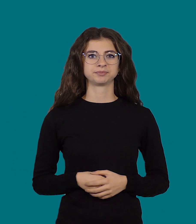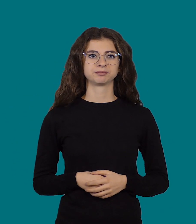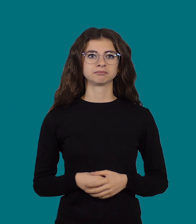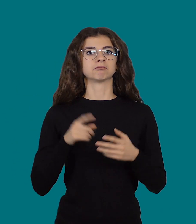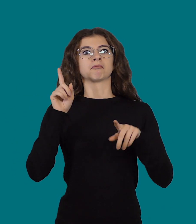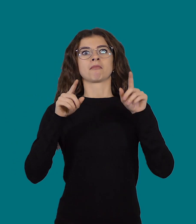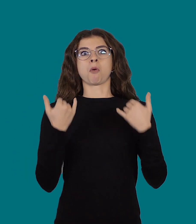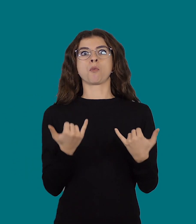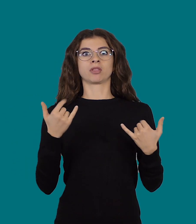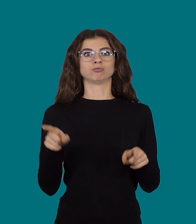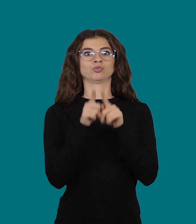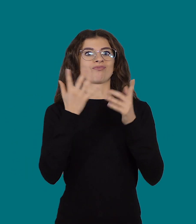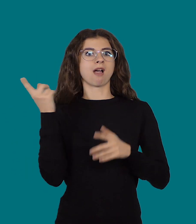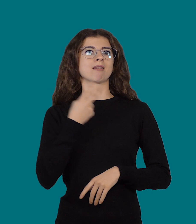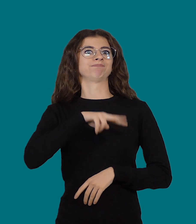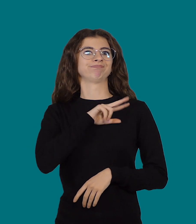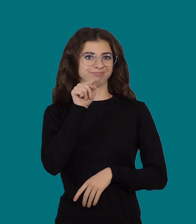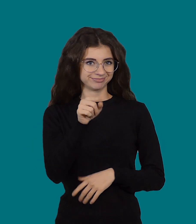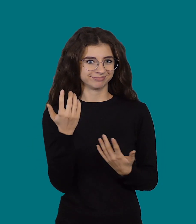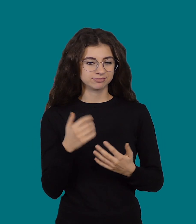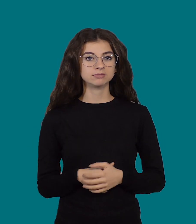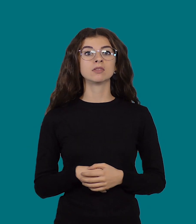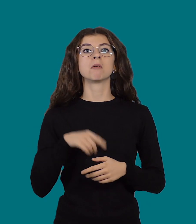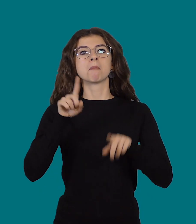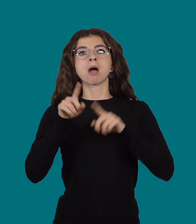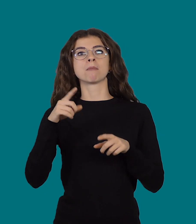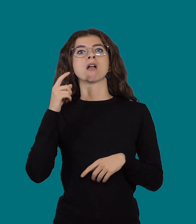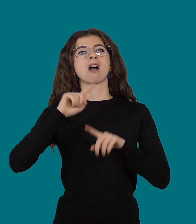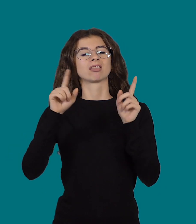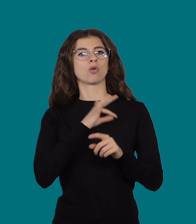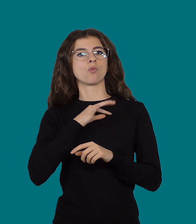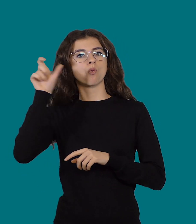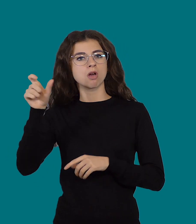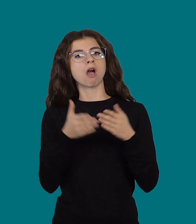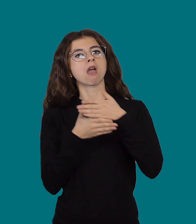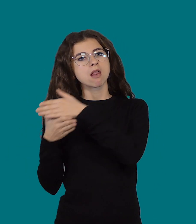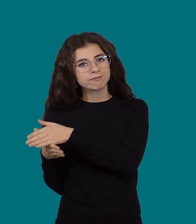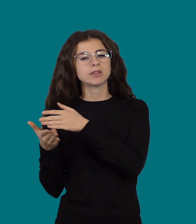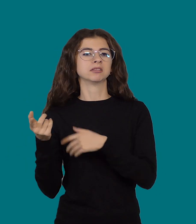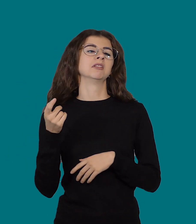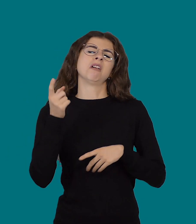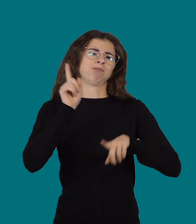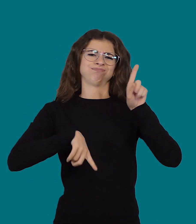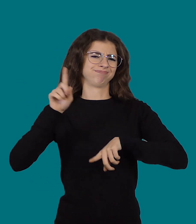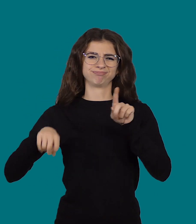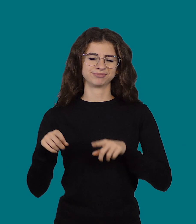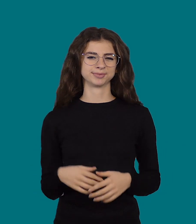It just happens that she is responsible today. Sometimes a colleague can help her out, bit that varies.